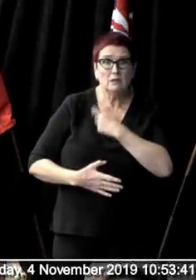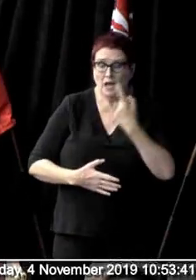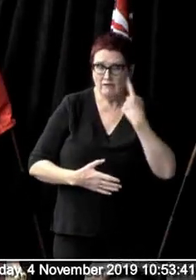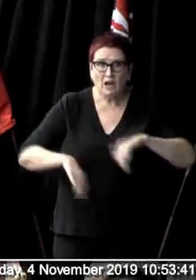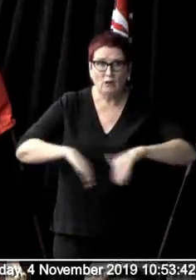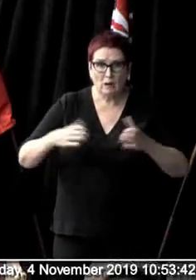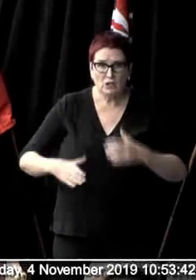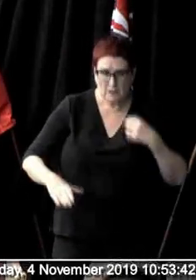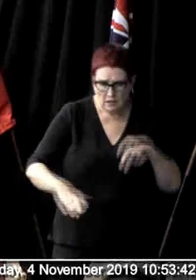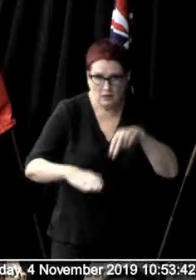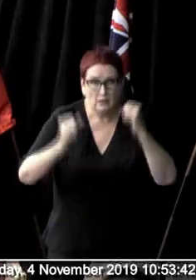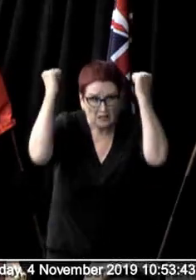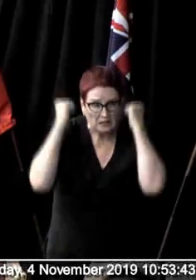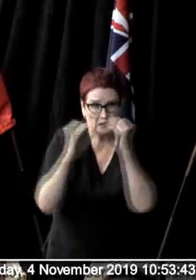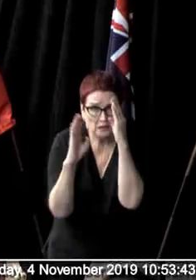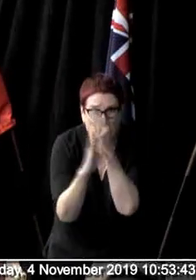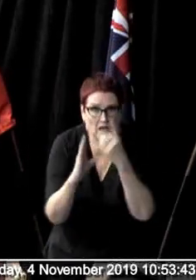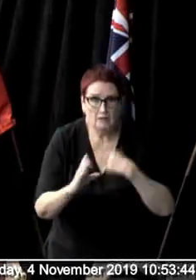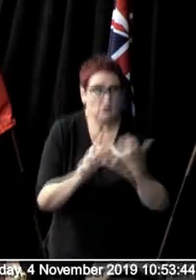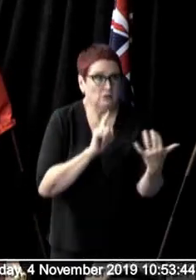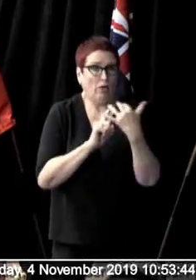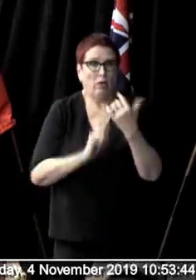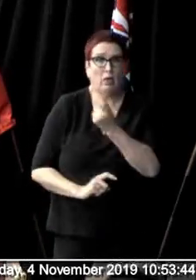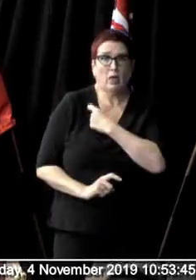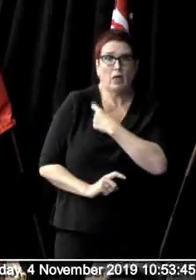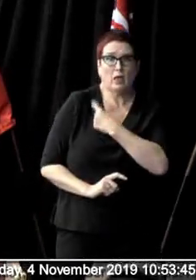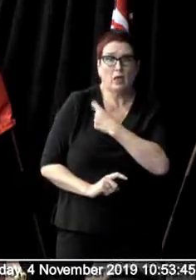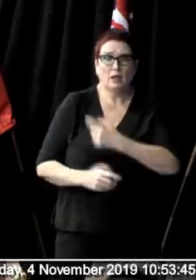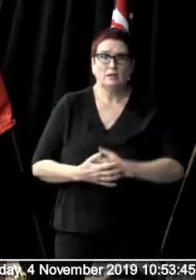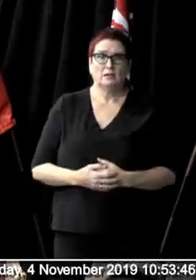Charlotte has been subject to multiple instances of bullying and violence.